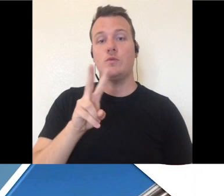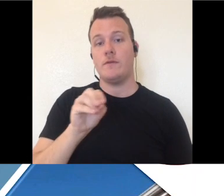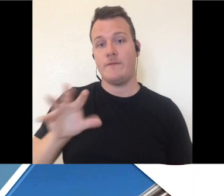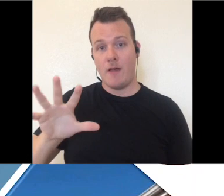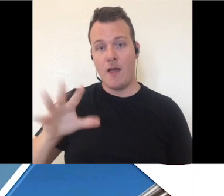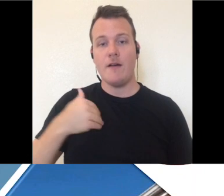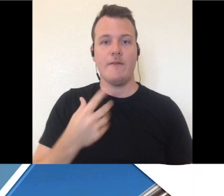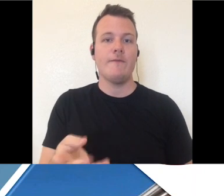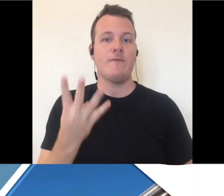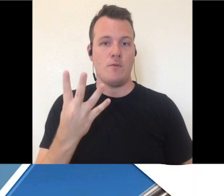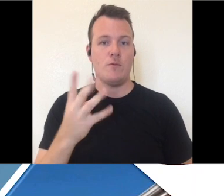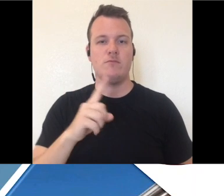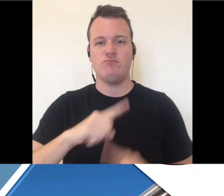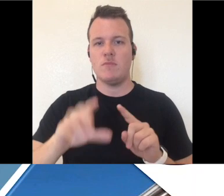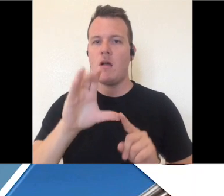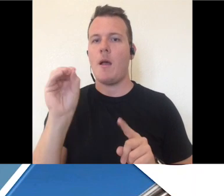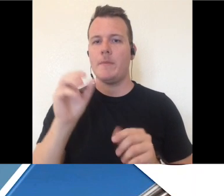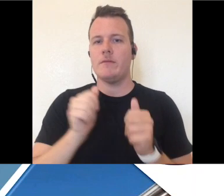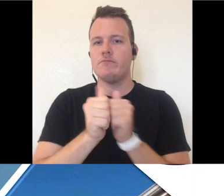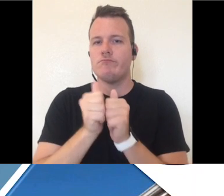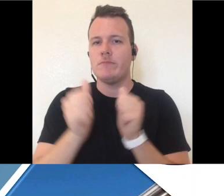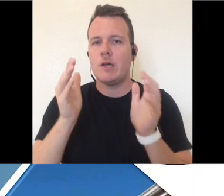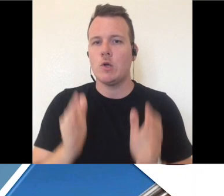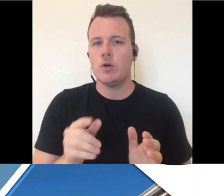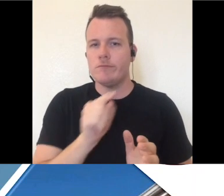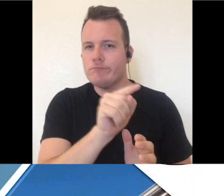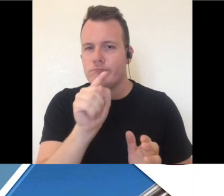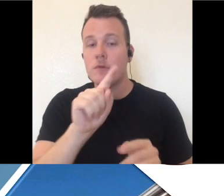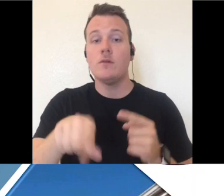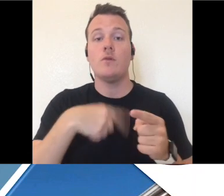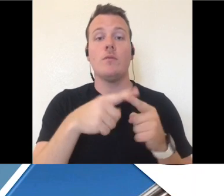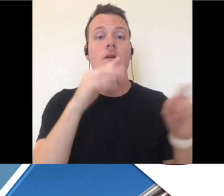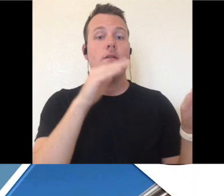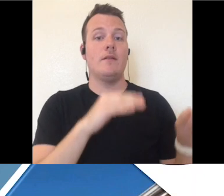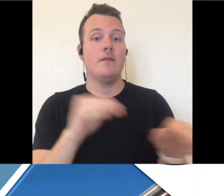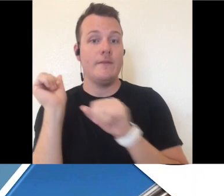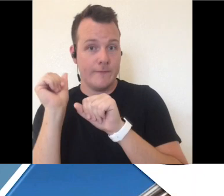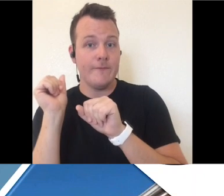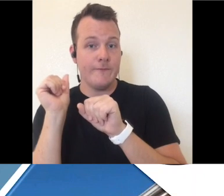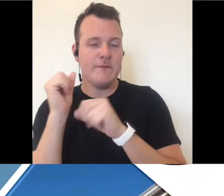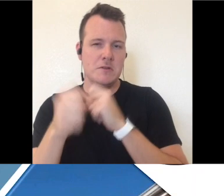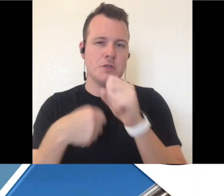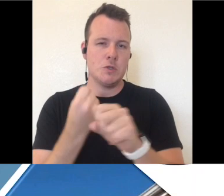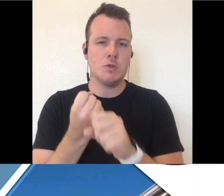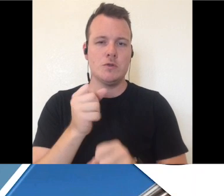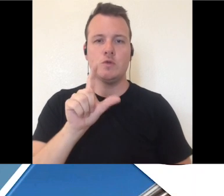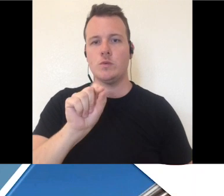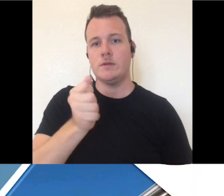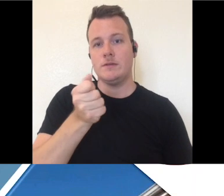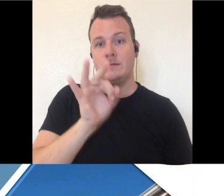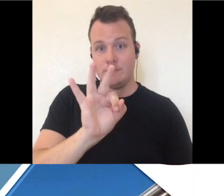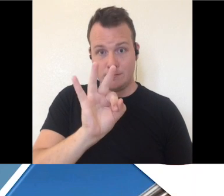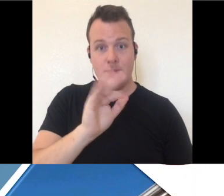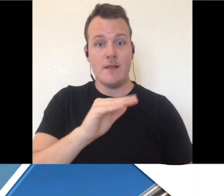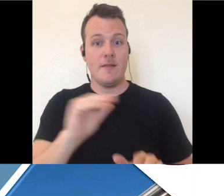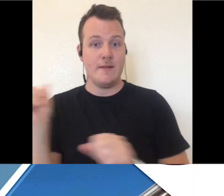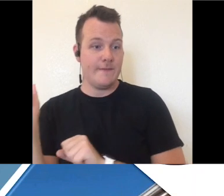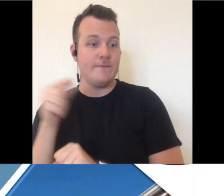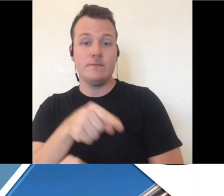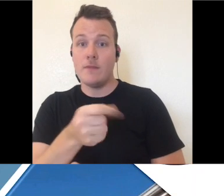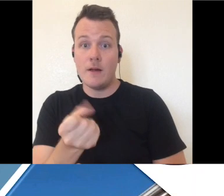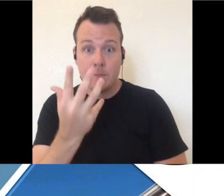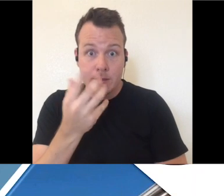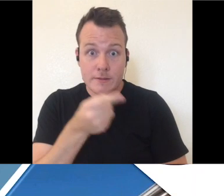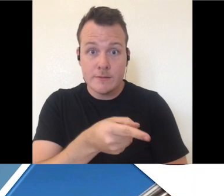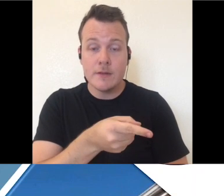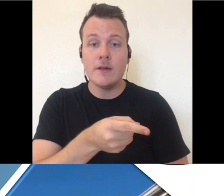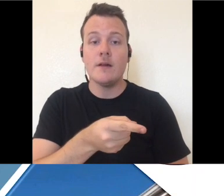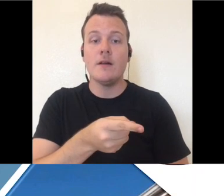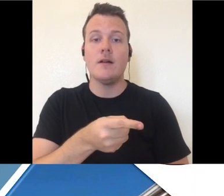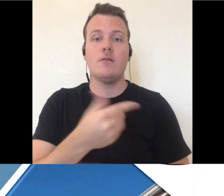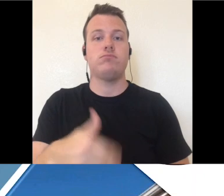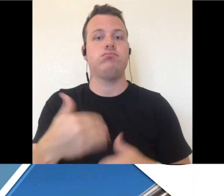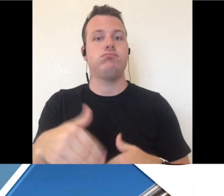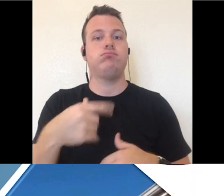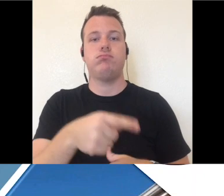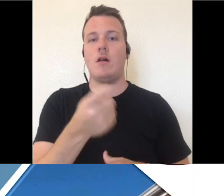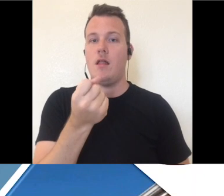four competitors. By the time I left the clinic in 2019 we had a whopping 11